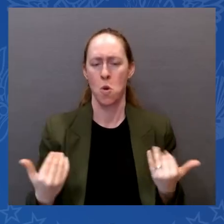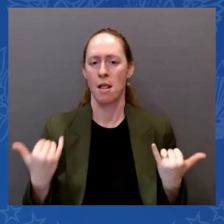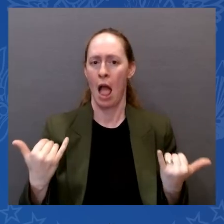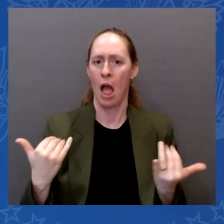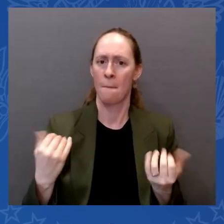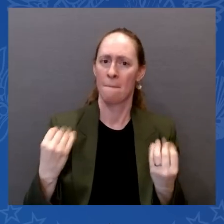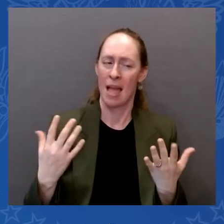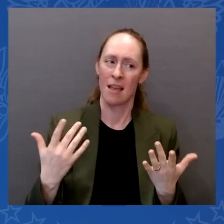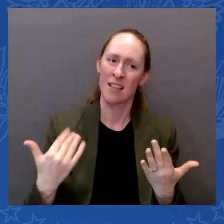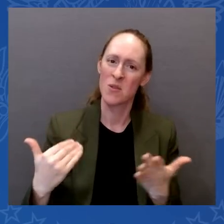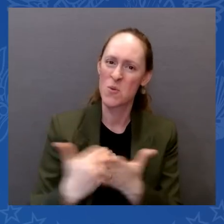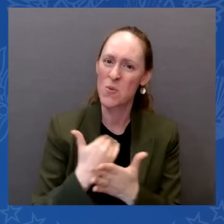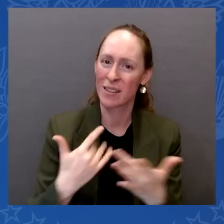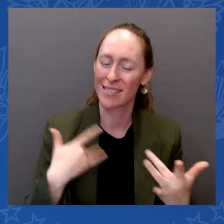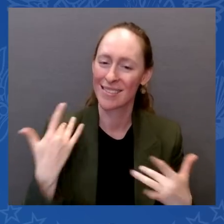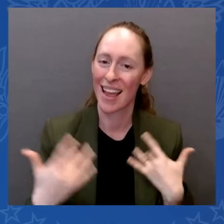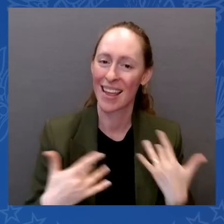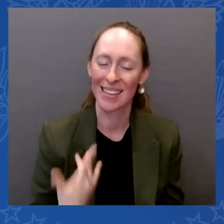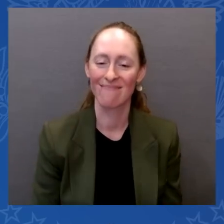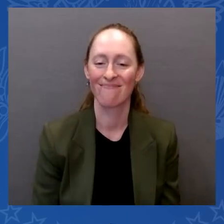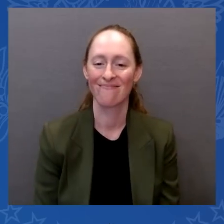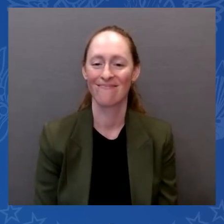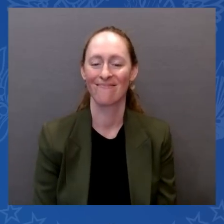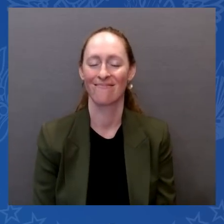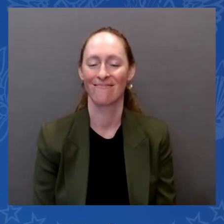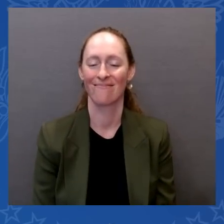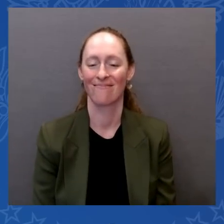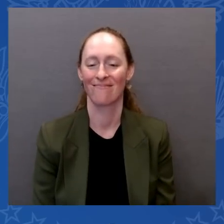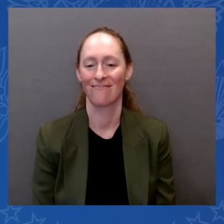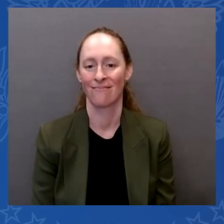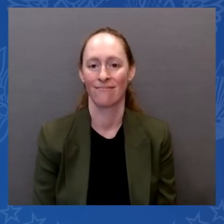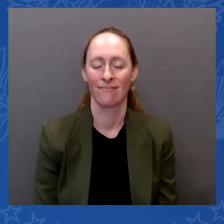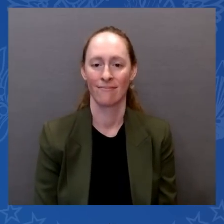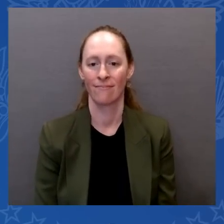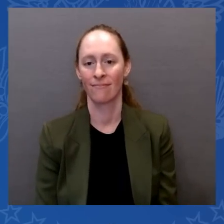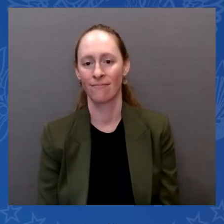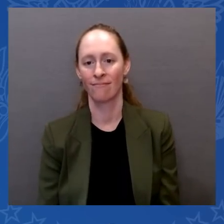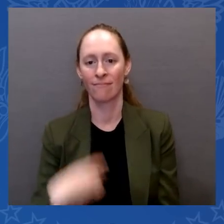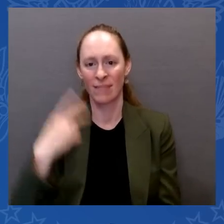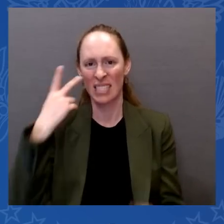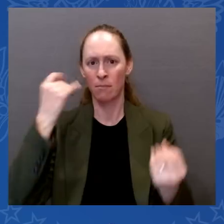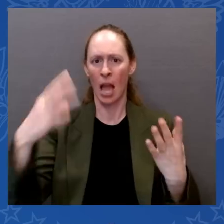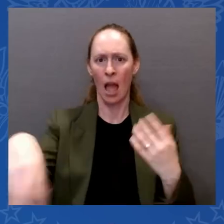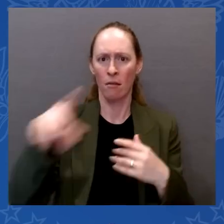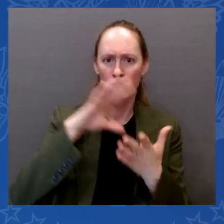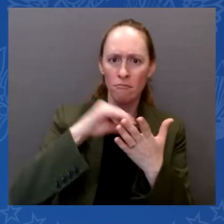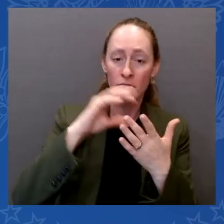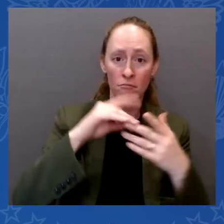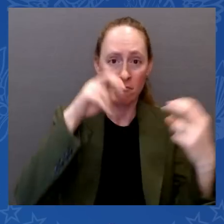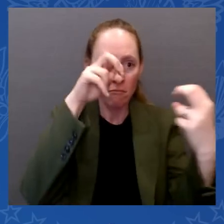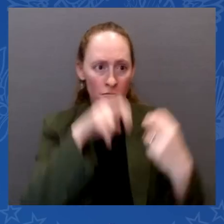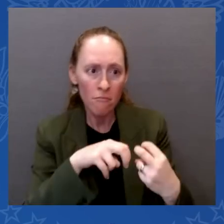through virtual reality tools to create brick-and-mortar structures -- walls, dams, buildings; weld materials